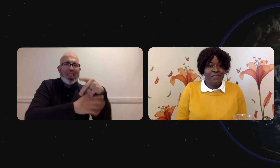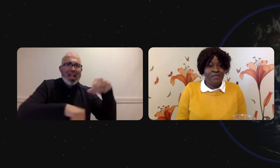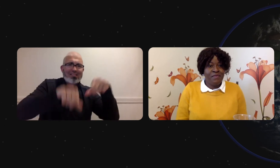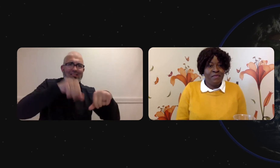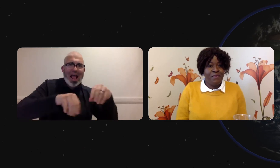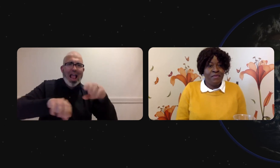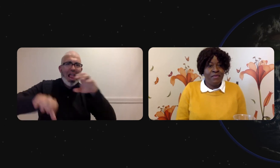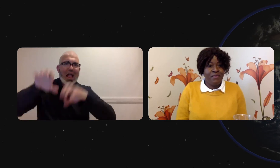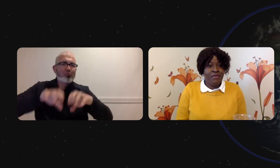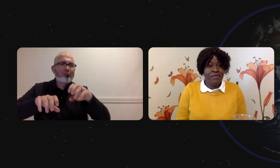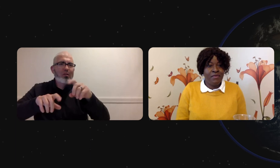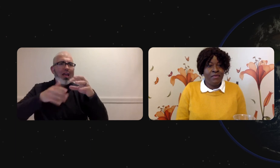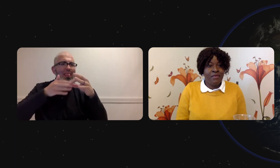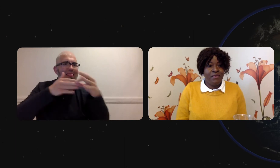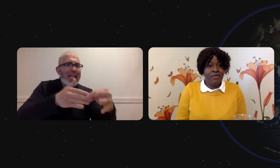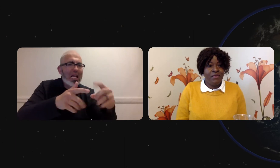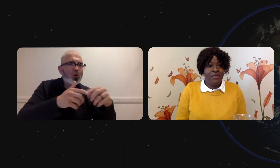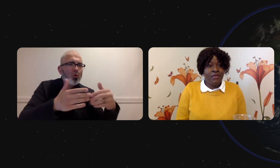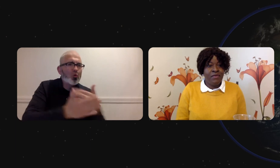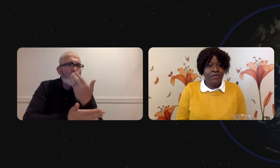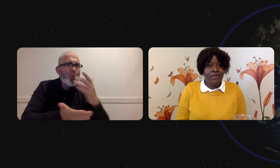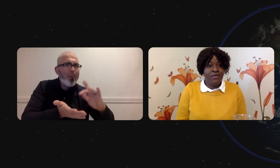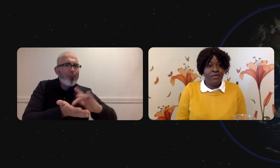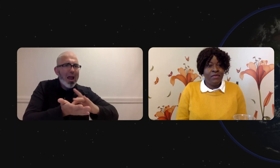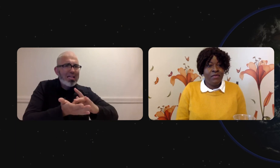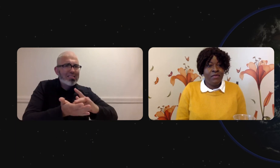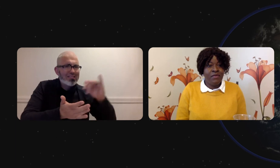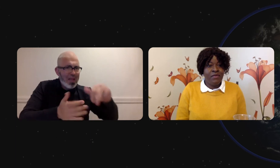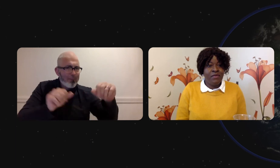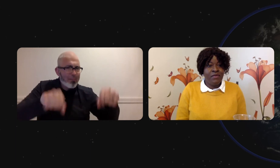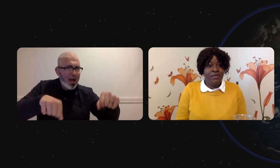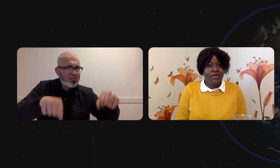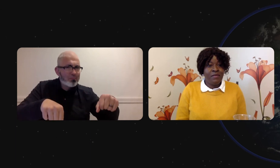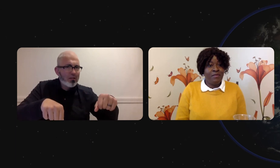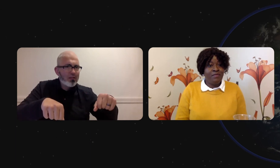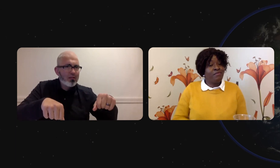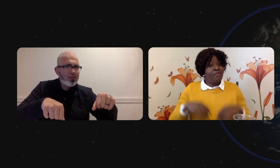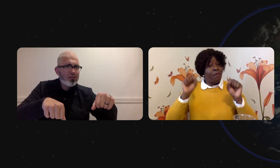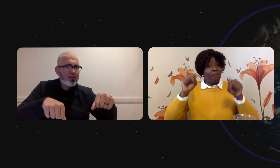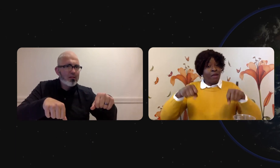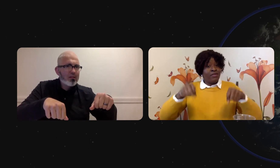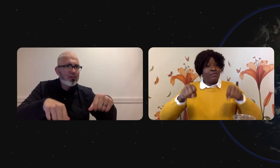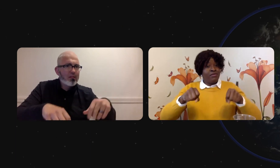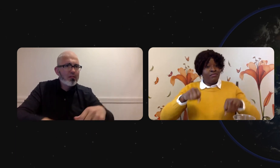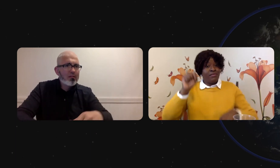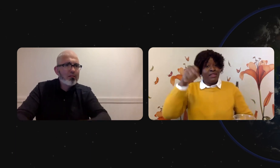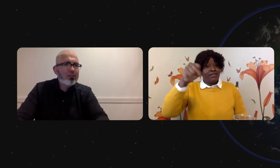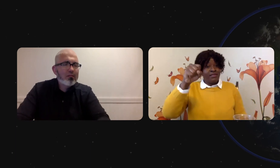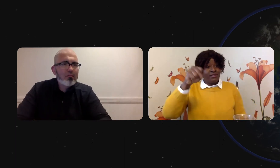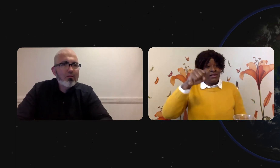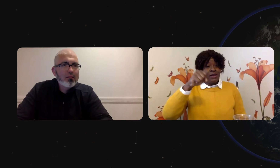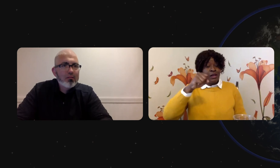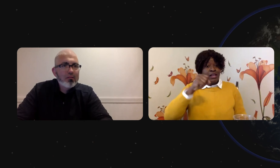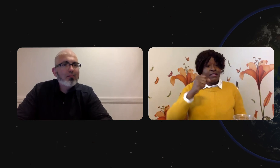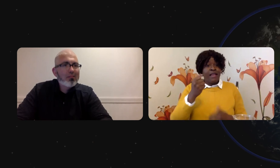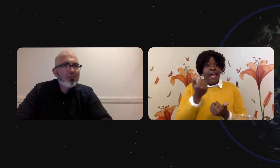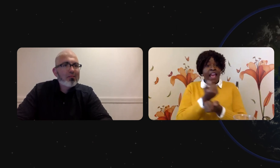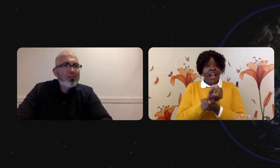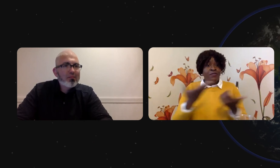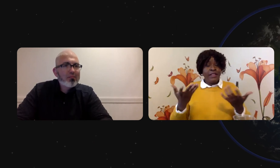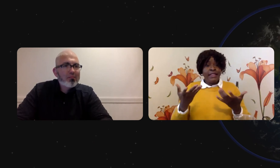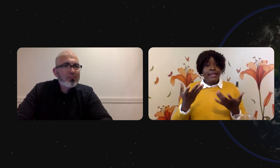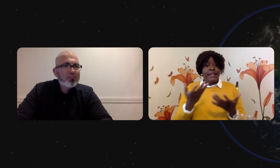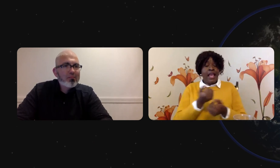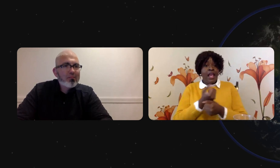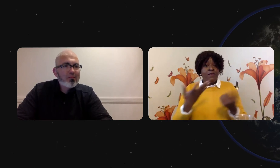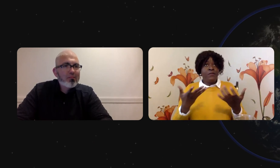How can we combine plant science and chemistry to lead to new medical solutions?